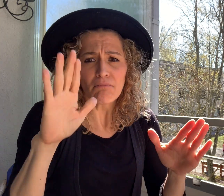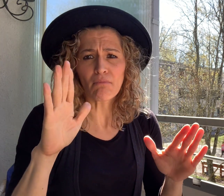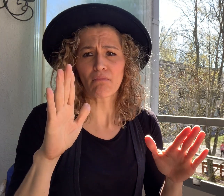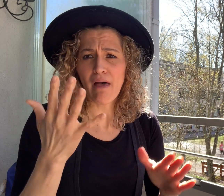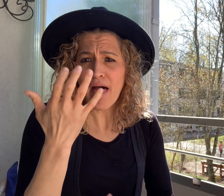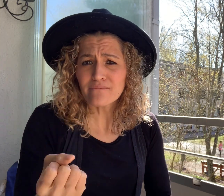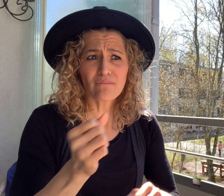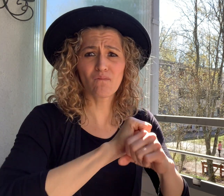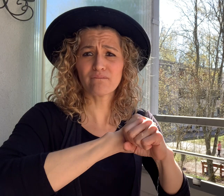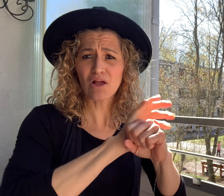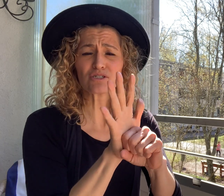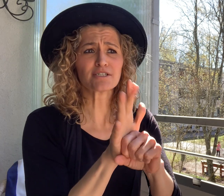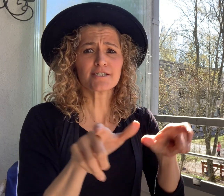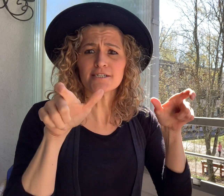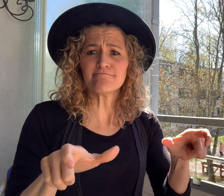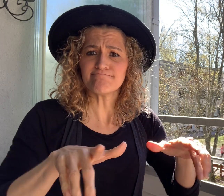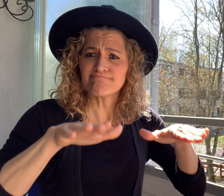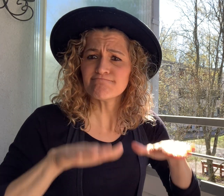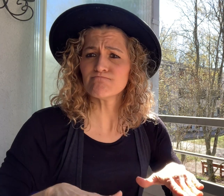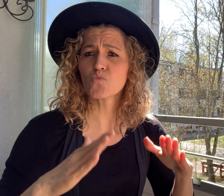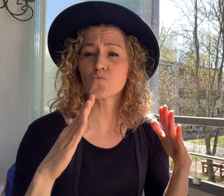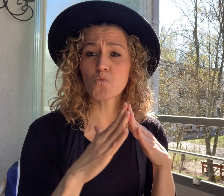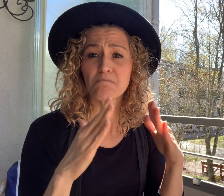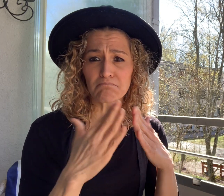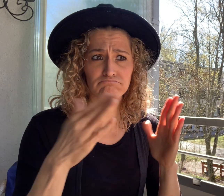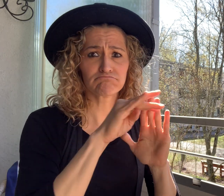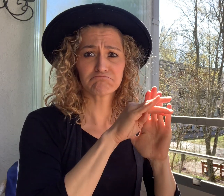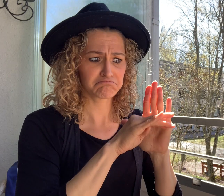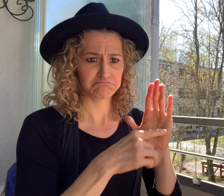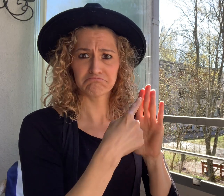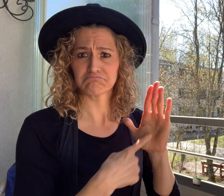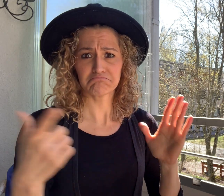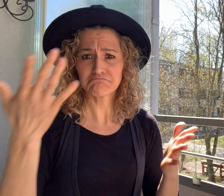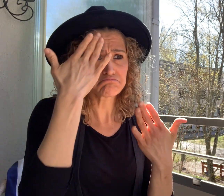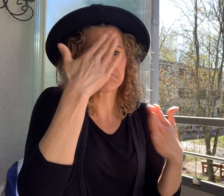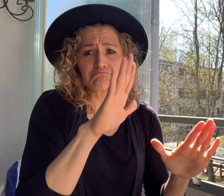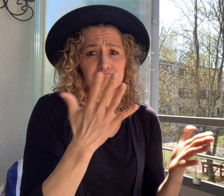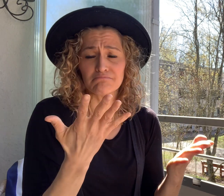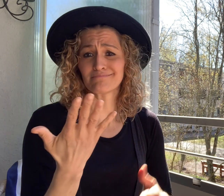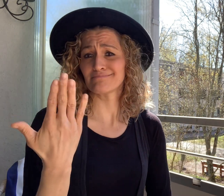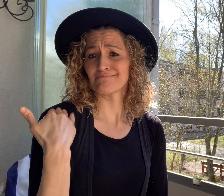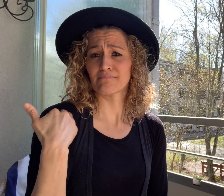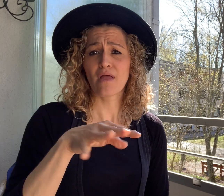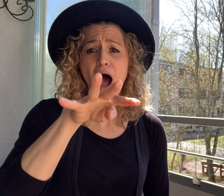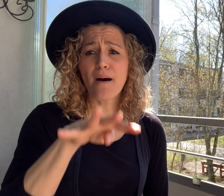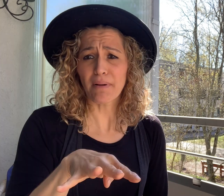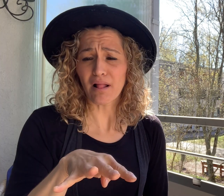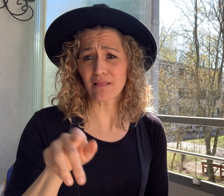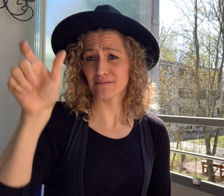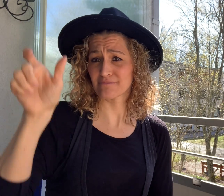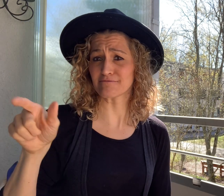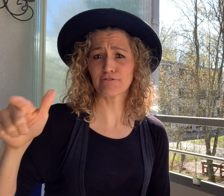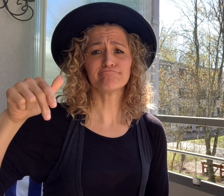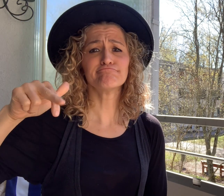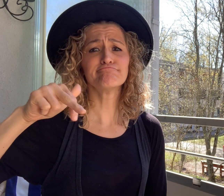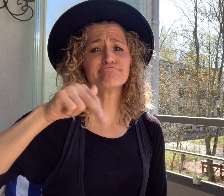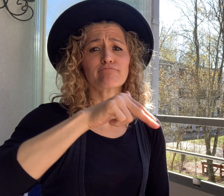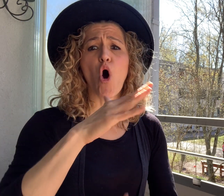of the coronavirus lockdown rules. On the way back home in April,